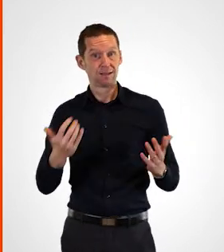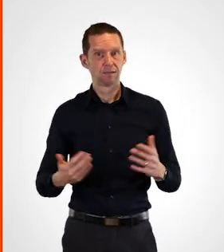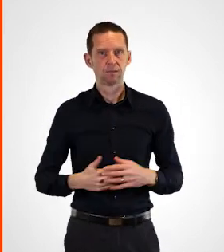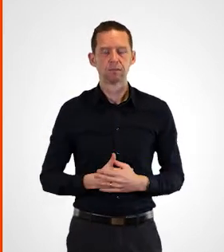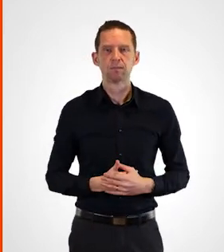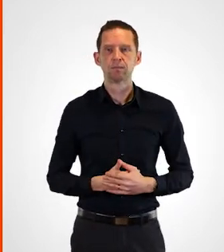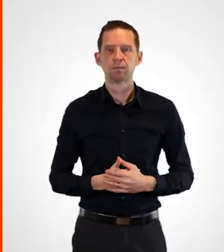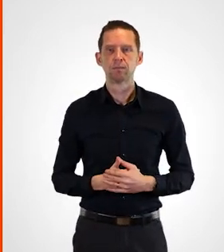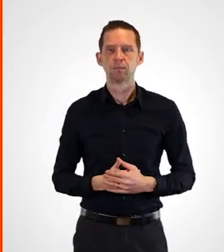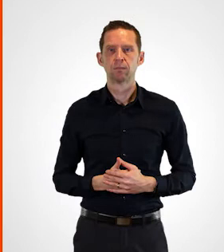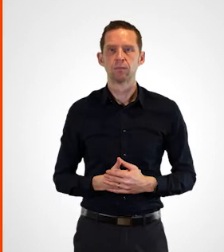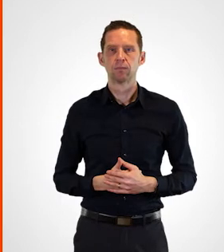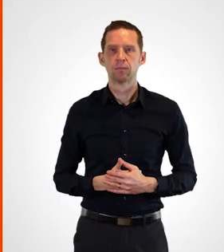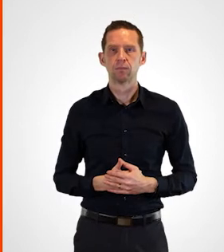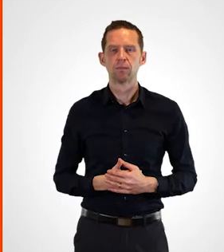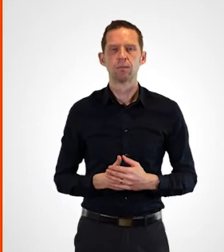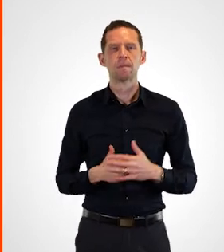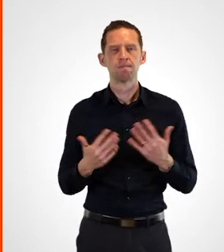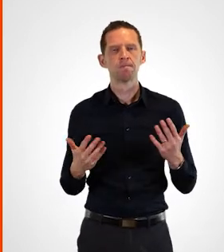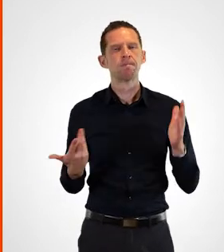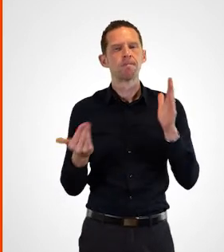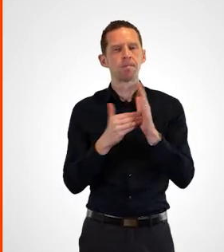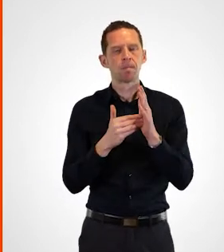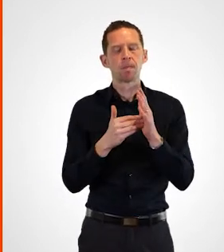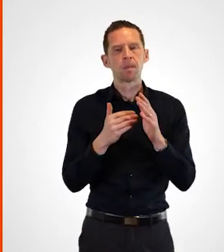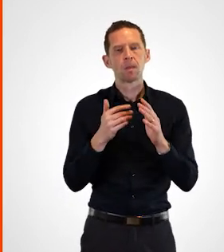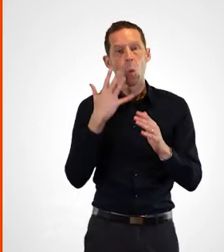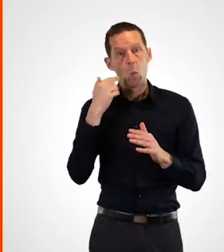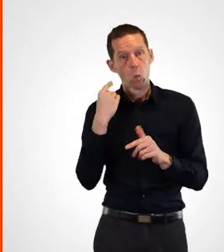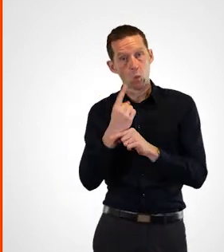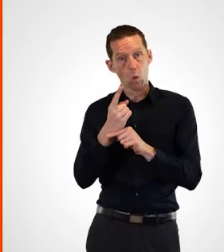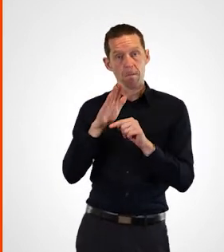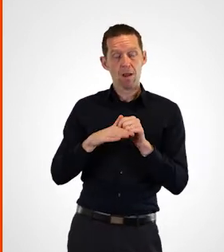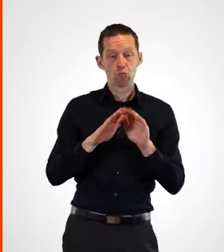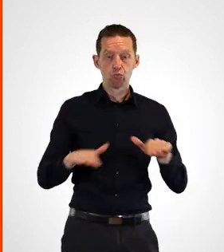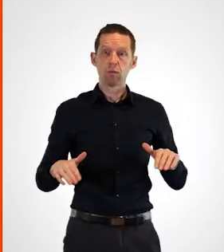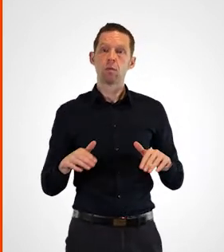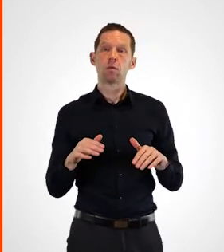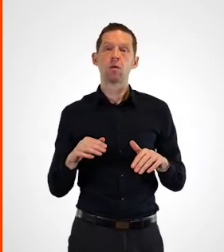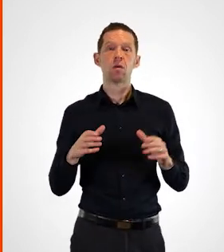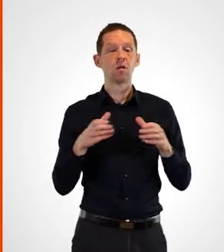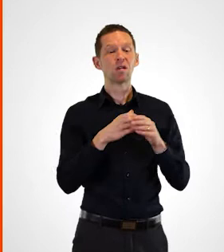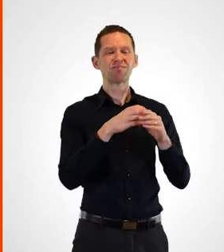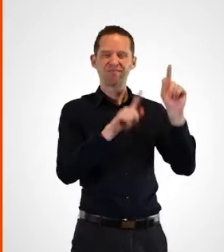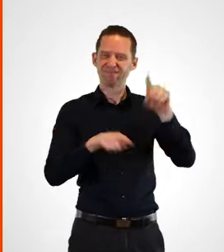And again, making sure that whenever we're talking about kids, they're a flexible crowd, children,